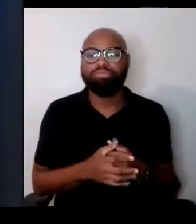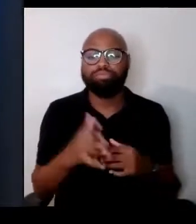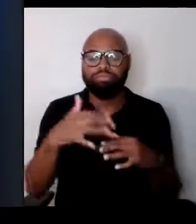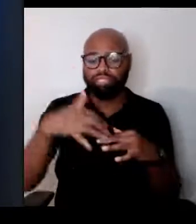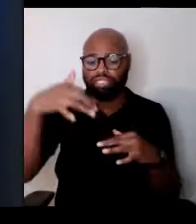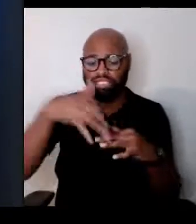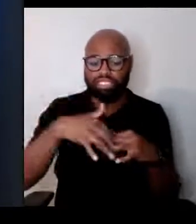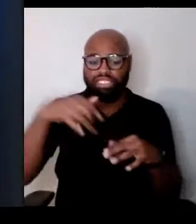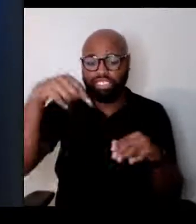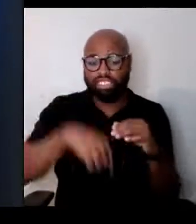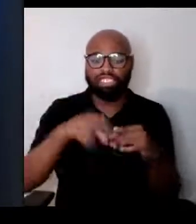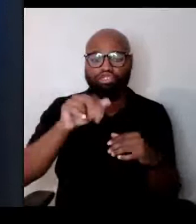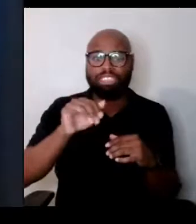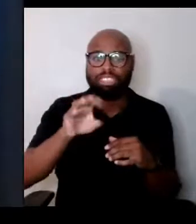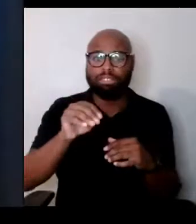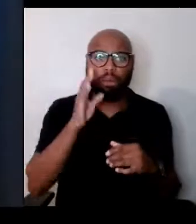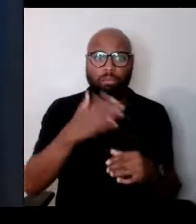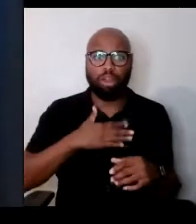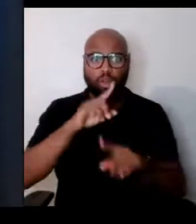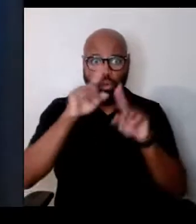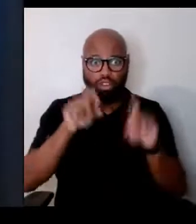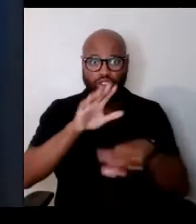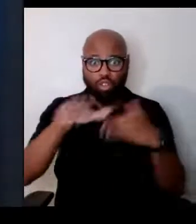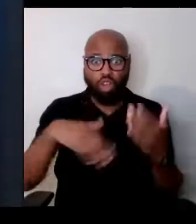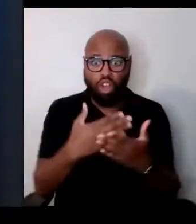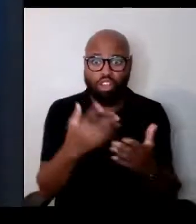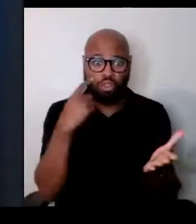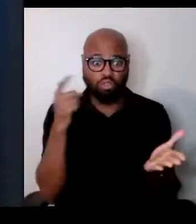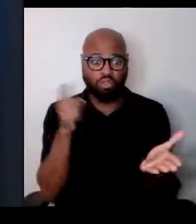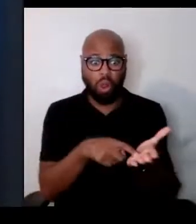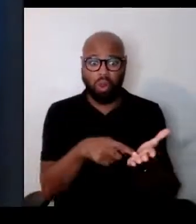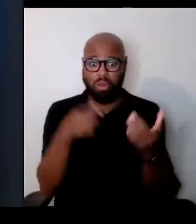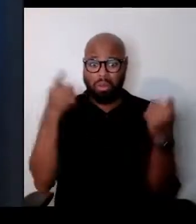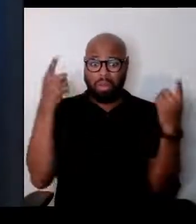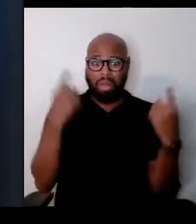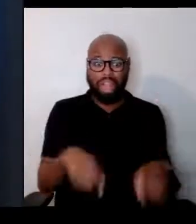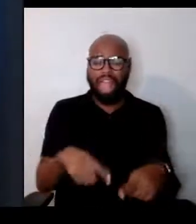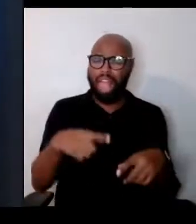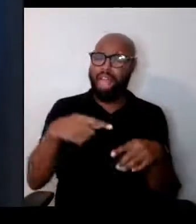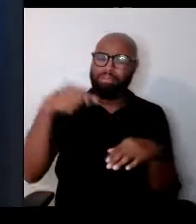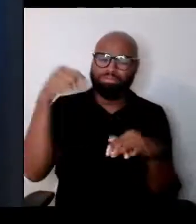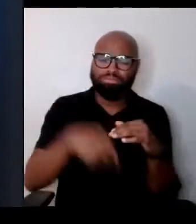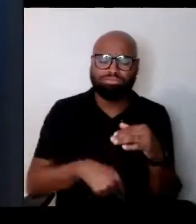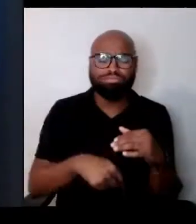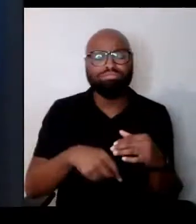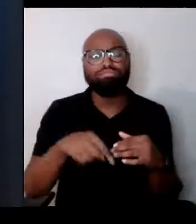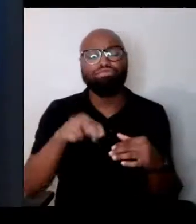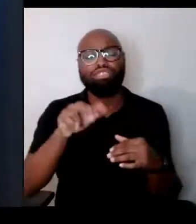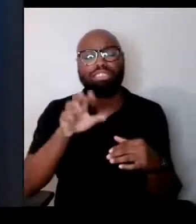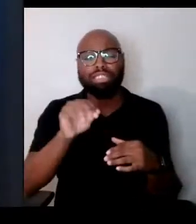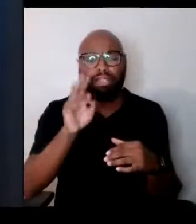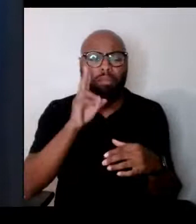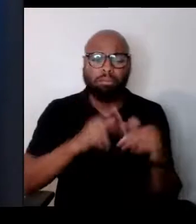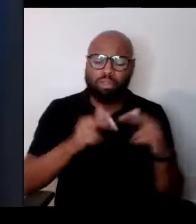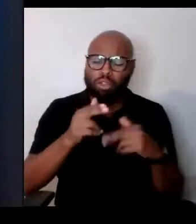if you know racism is bad and you know this, is steep in racism or built on racism, why are we upholding this law?